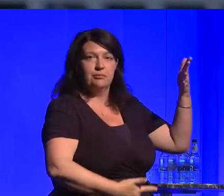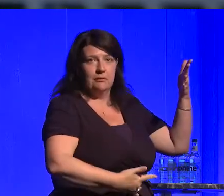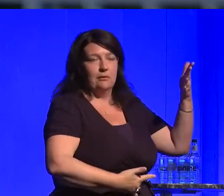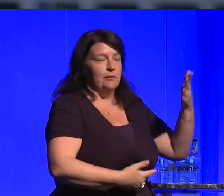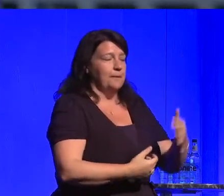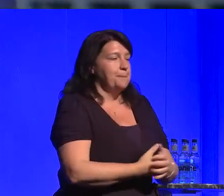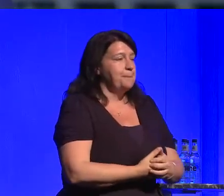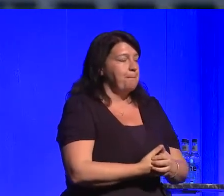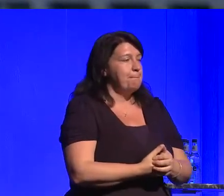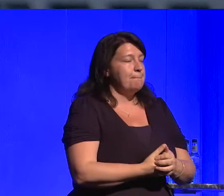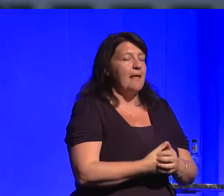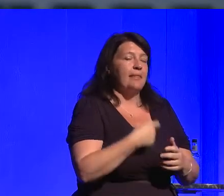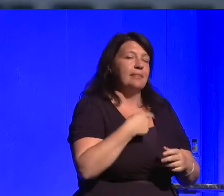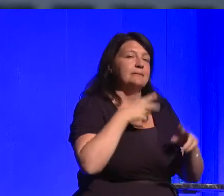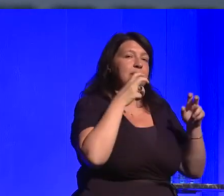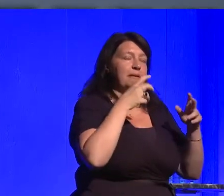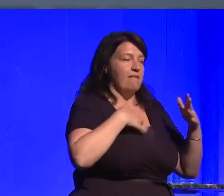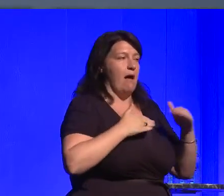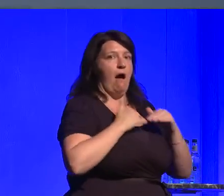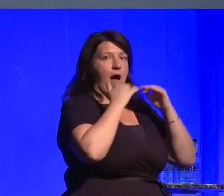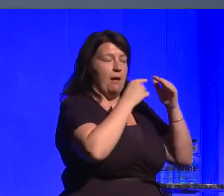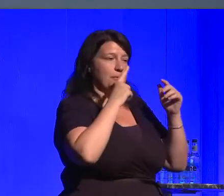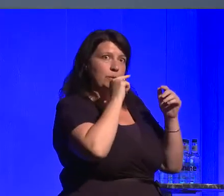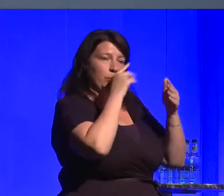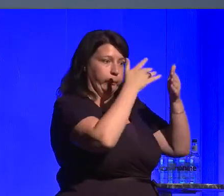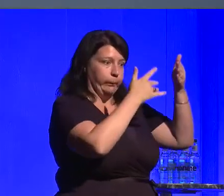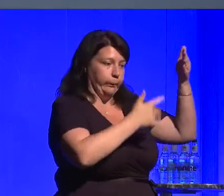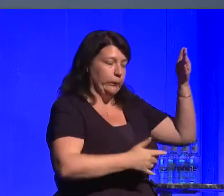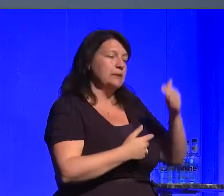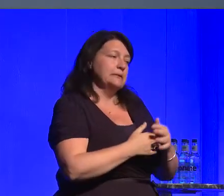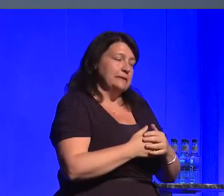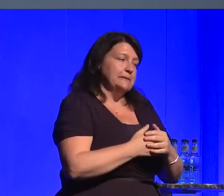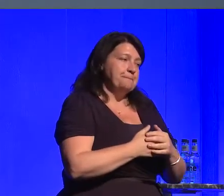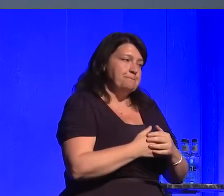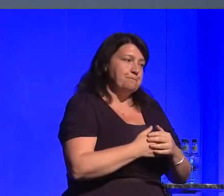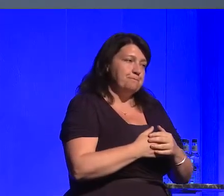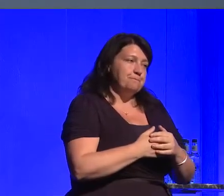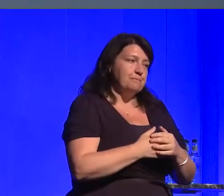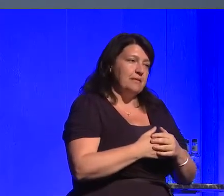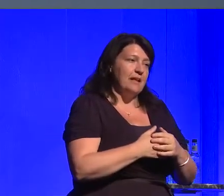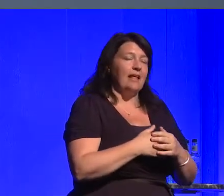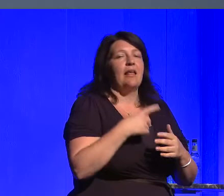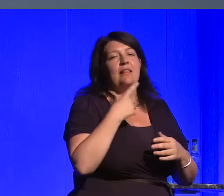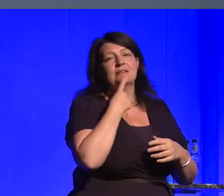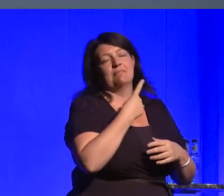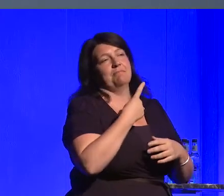I think, for me, some of overwhelming things that came through were the ability to communicate well.